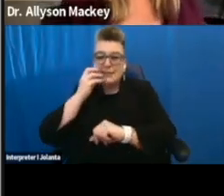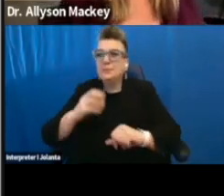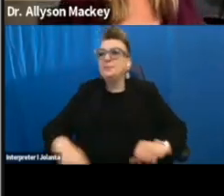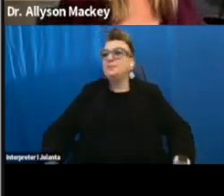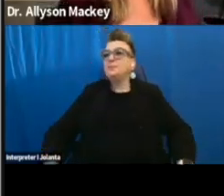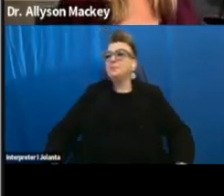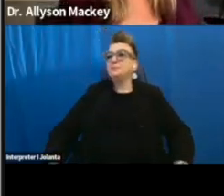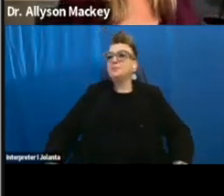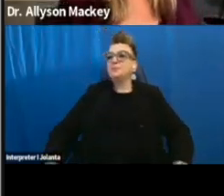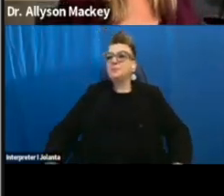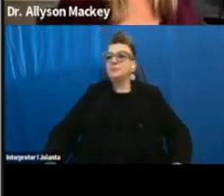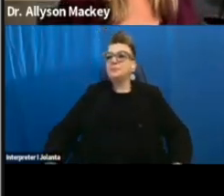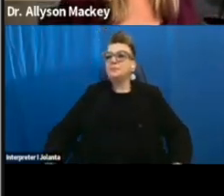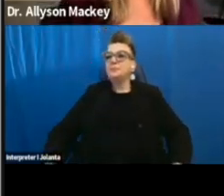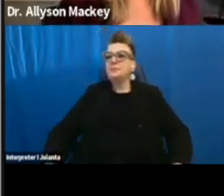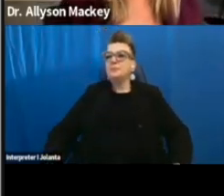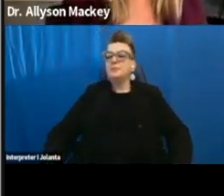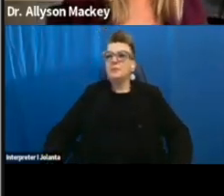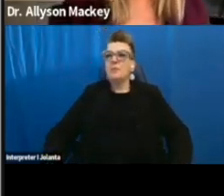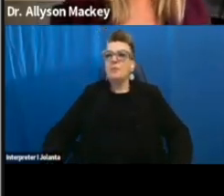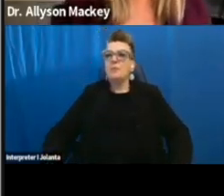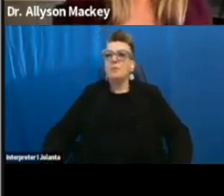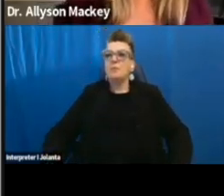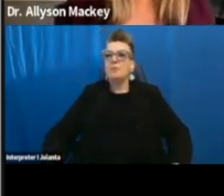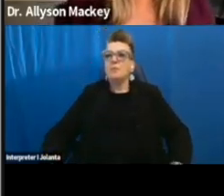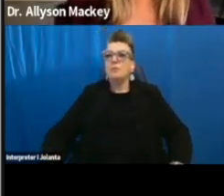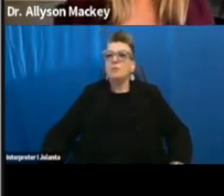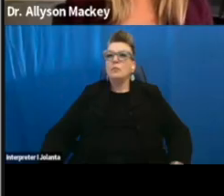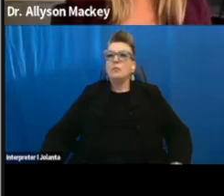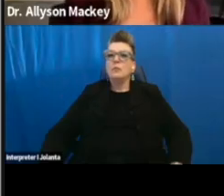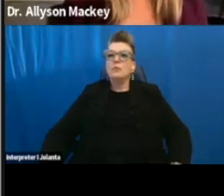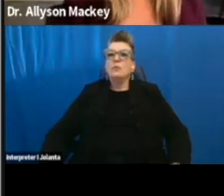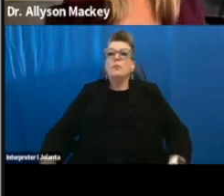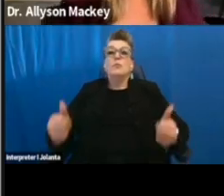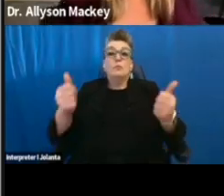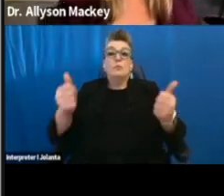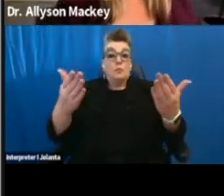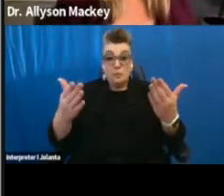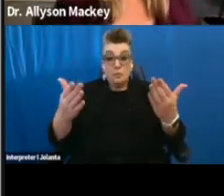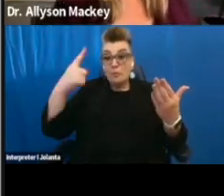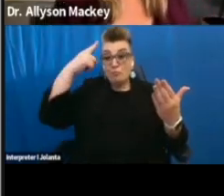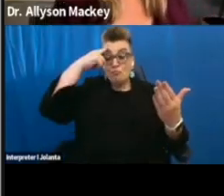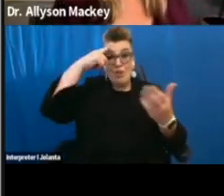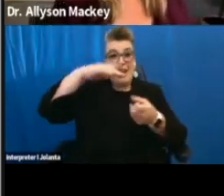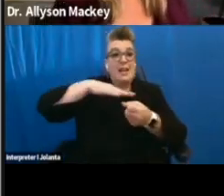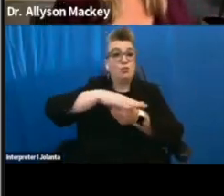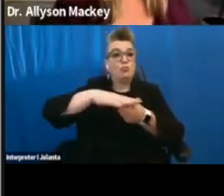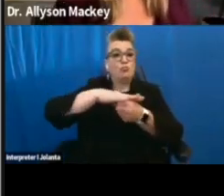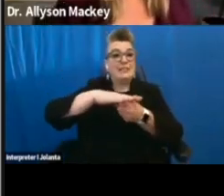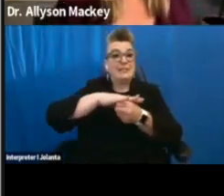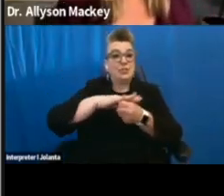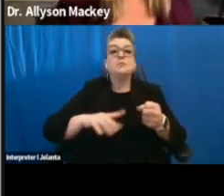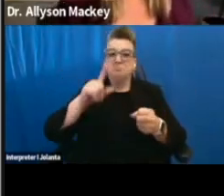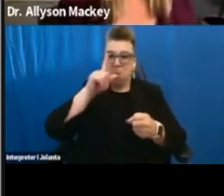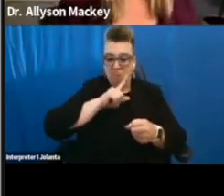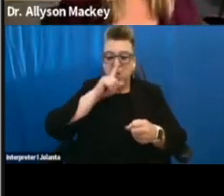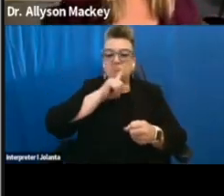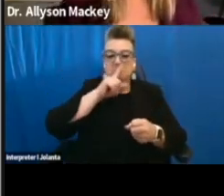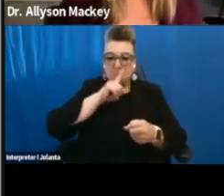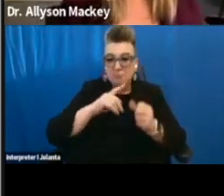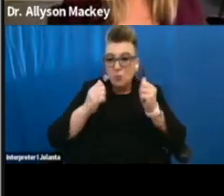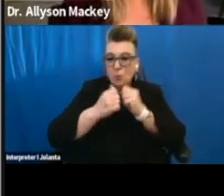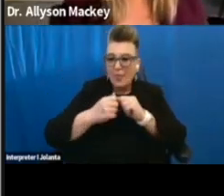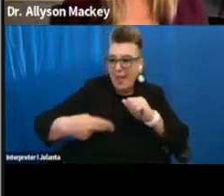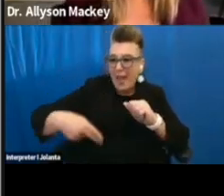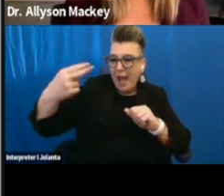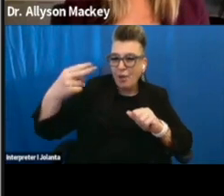um here brain regions in mice with higher PV cell density also have